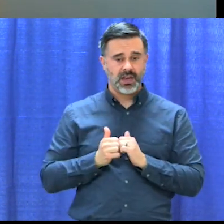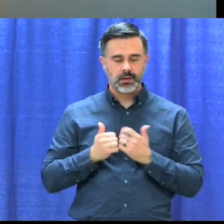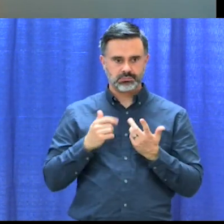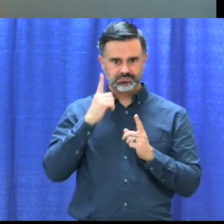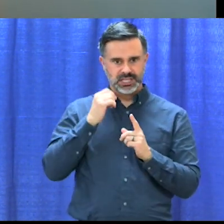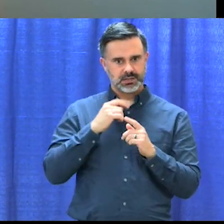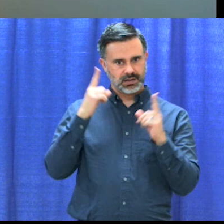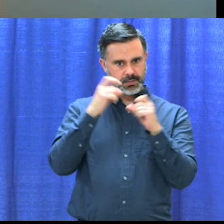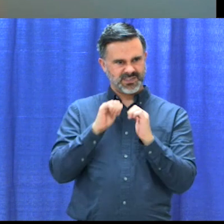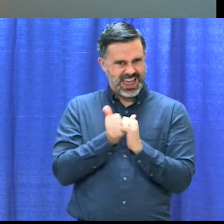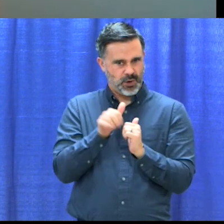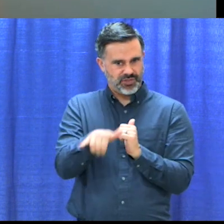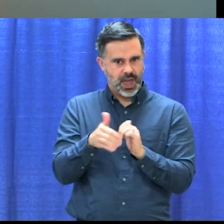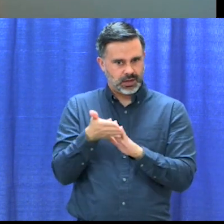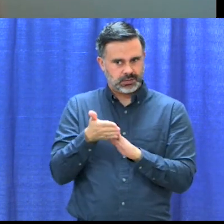of how that would work.